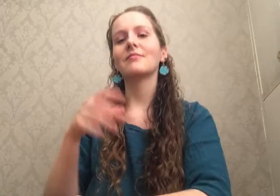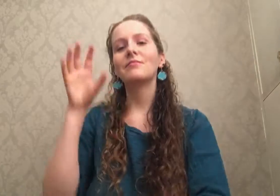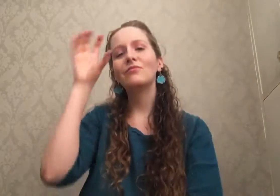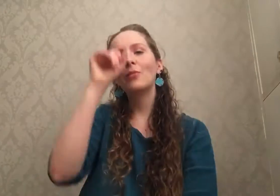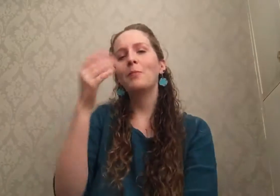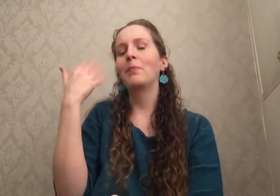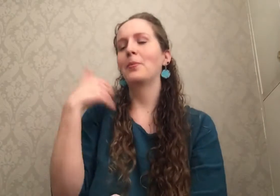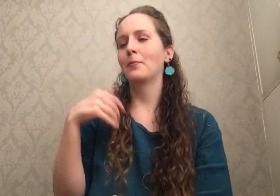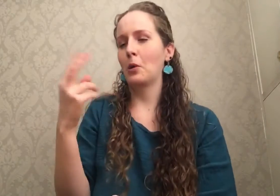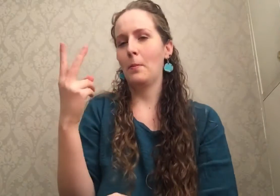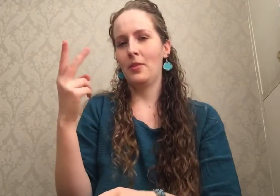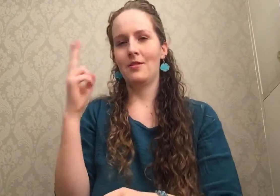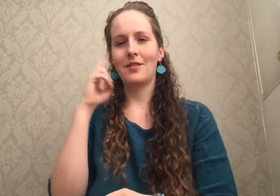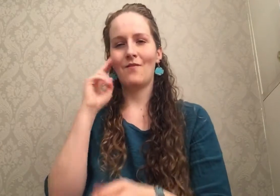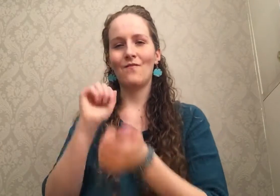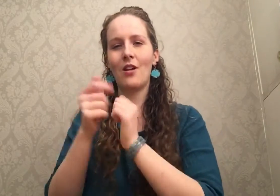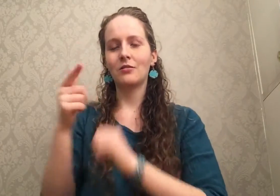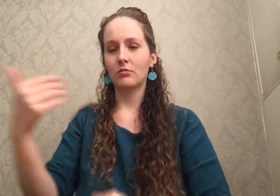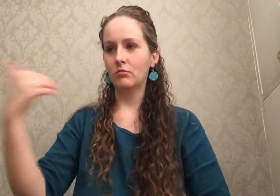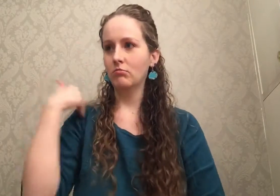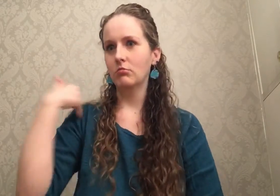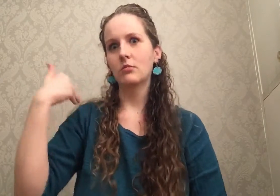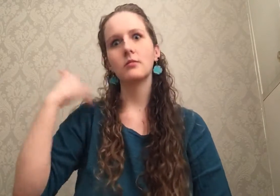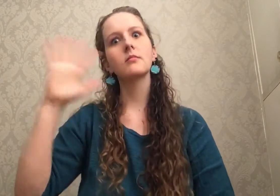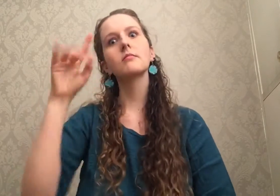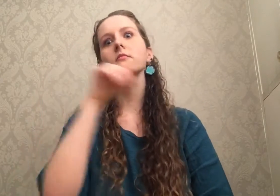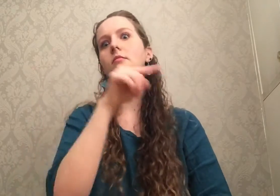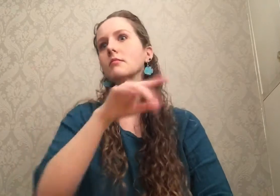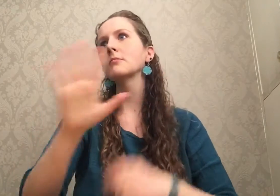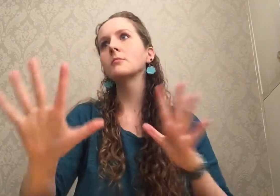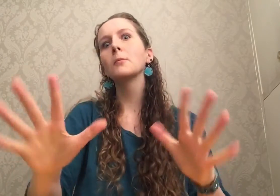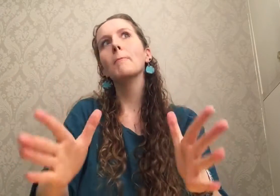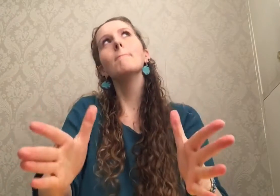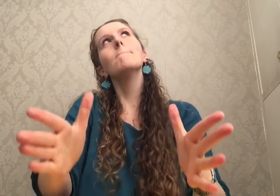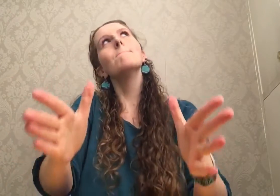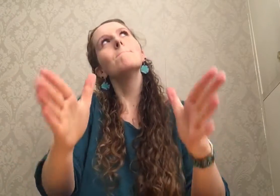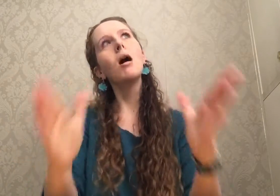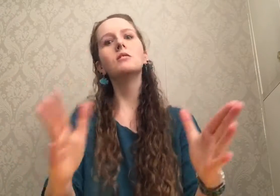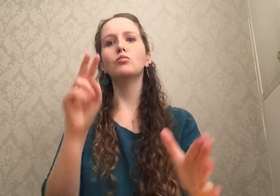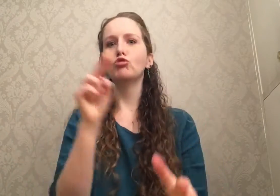I remember a couple Deaf friends of mine raved about a play, and they were going to make me go with them